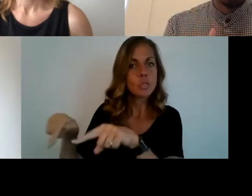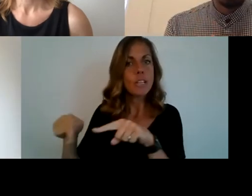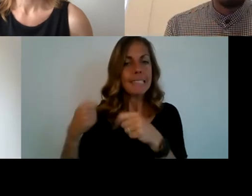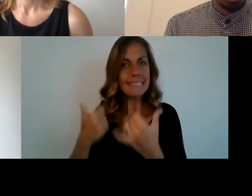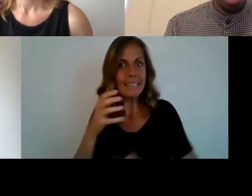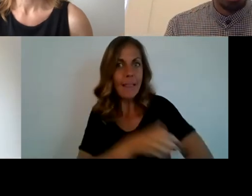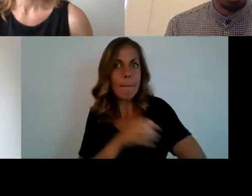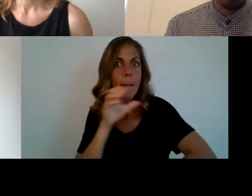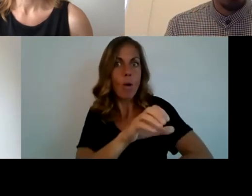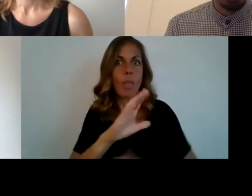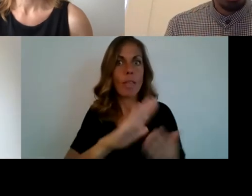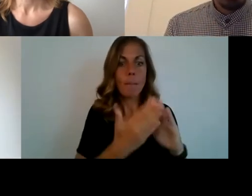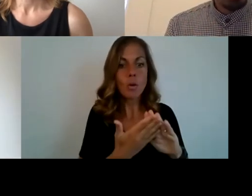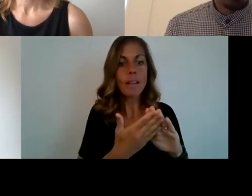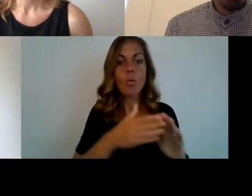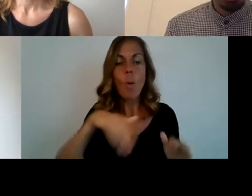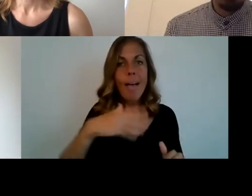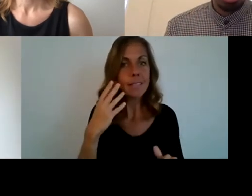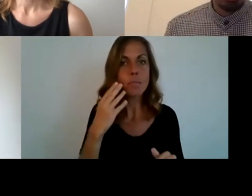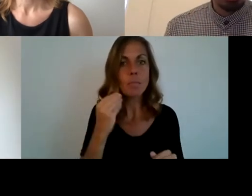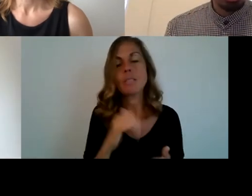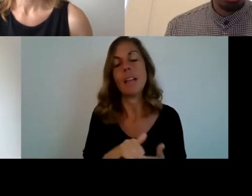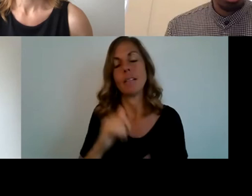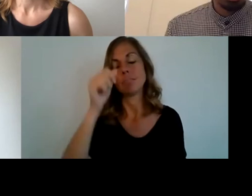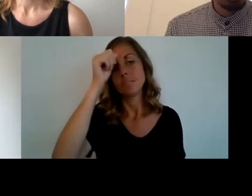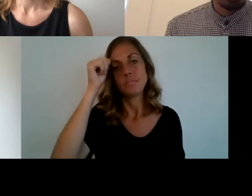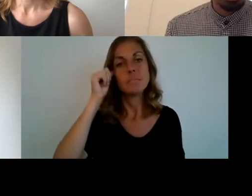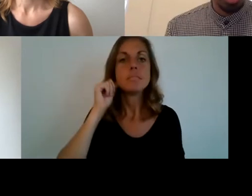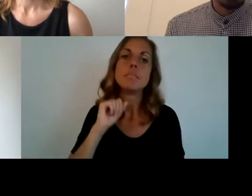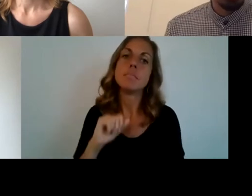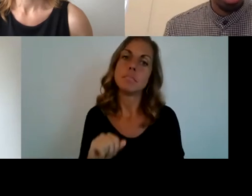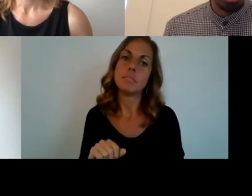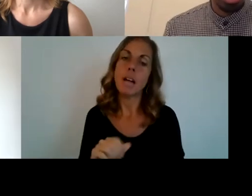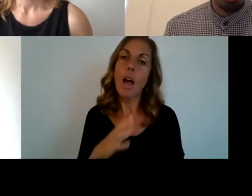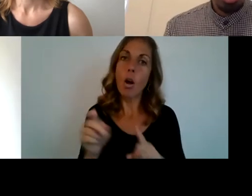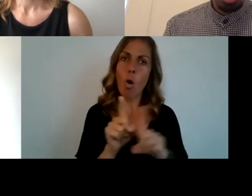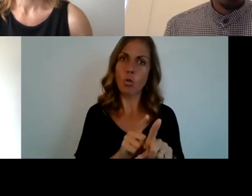who have not had that so far. It's an opportunity to look at the regulatory landscape and think